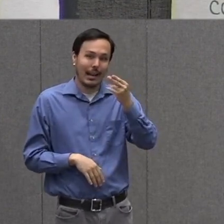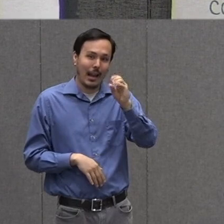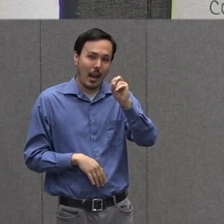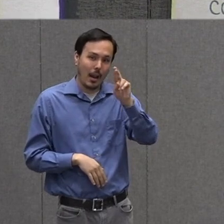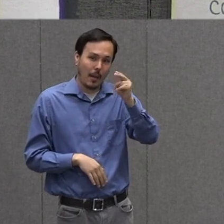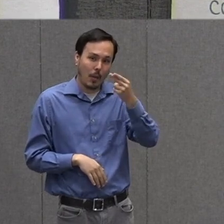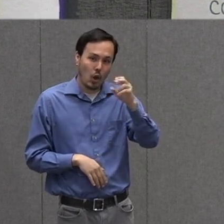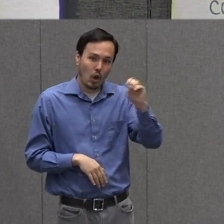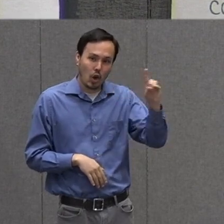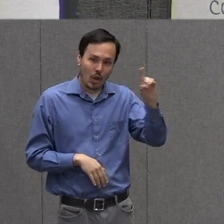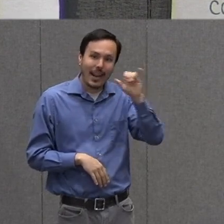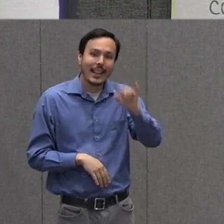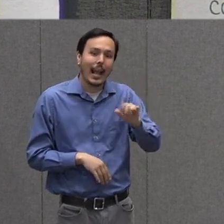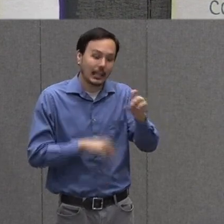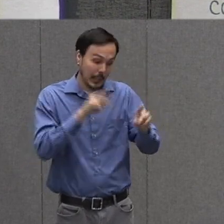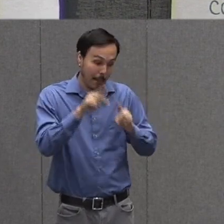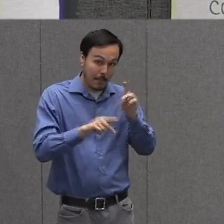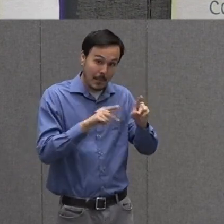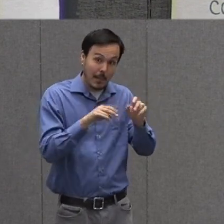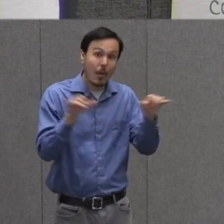and places where we live as well.